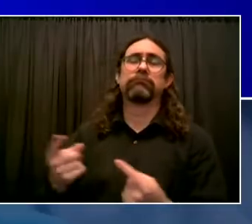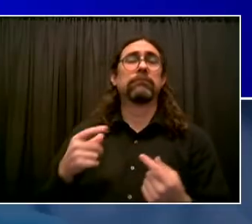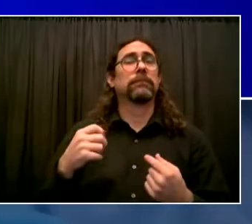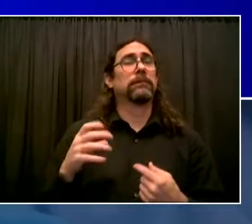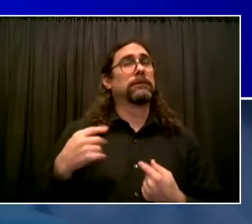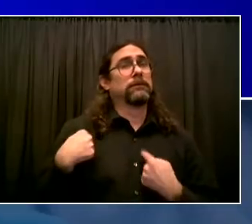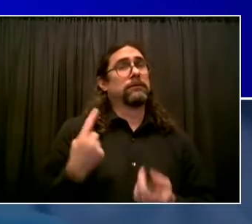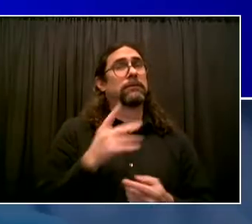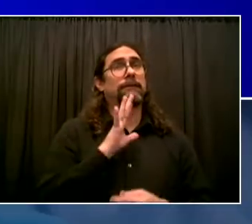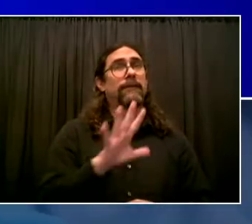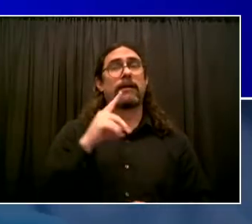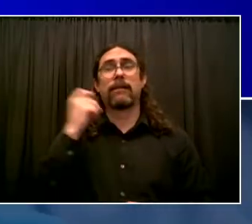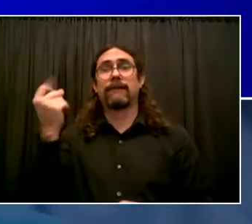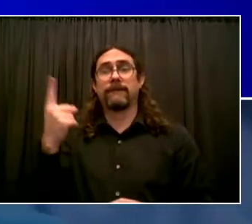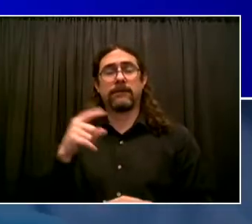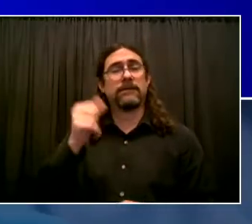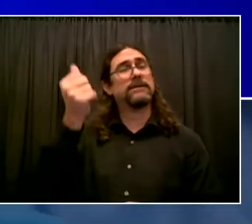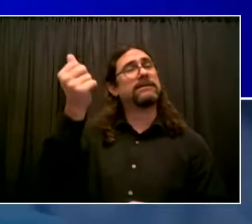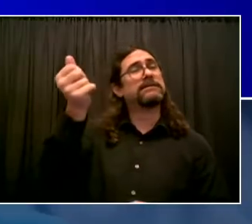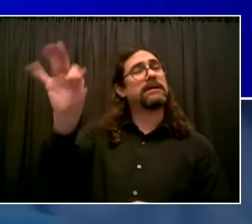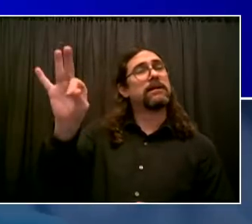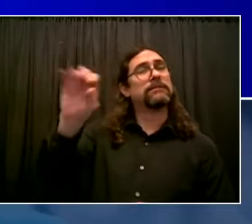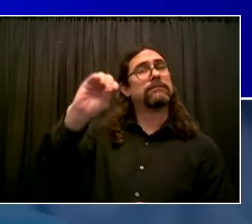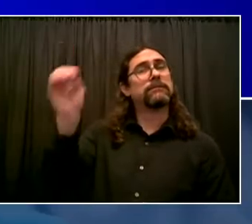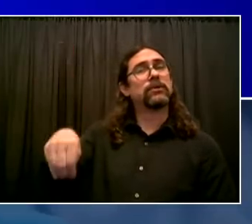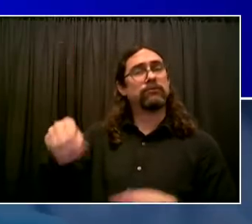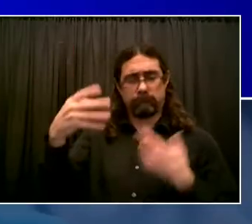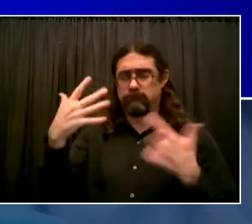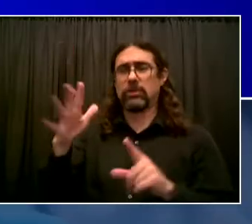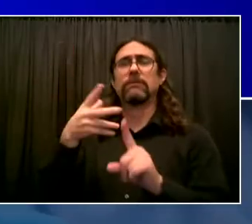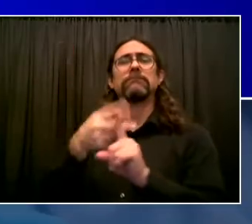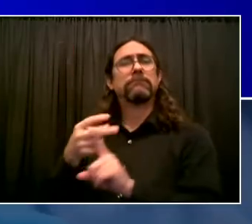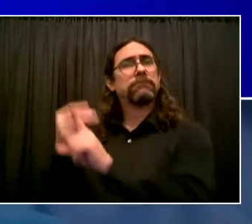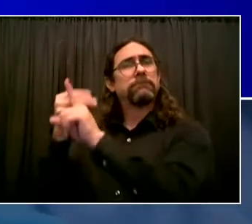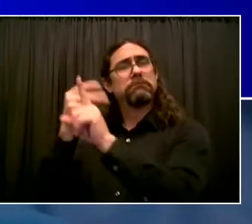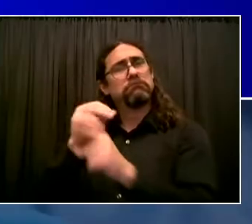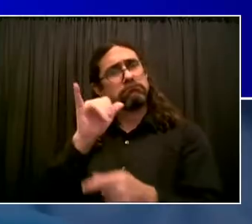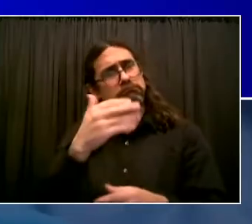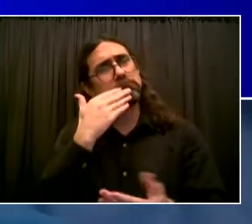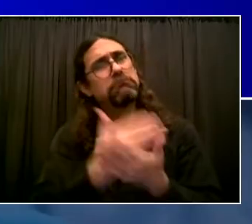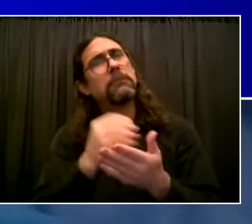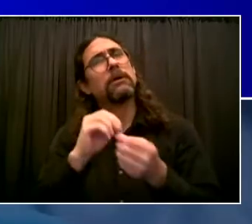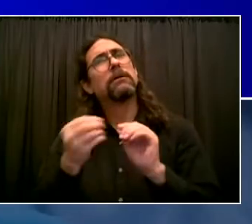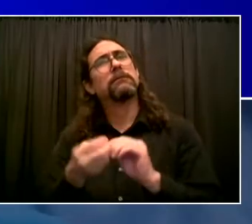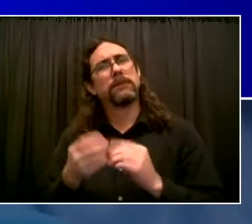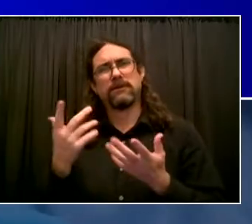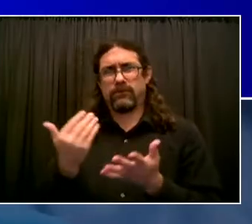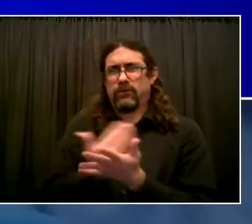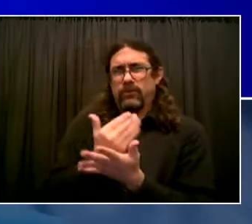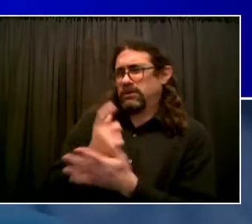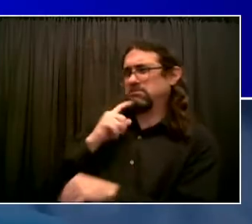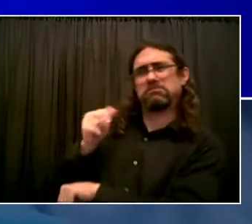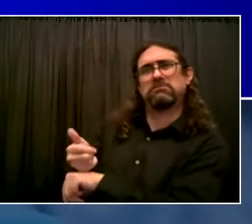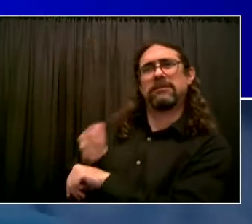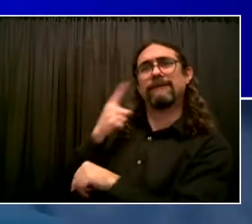KIDS IN THAT AGE RANGE, LITTLE OVER 19% OF ALL THE KIDS IN THAT GROUP. CONSIDERING THAT IS BRAND-NEW,